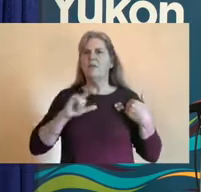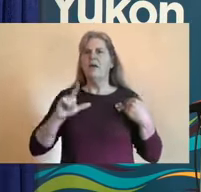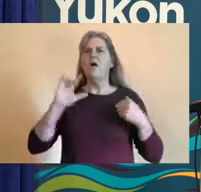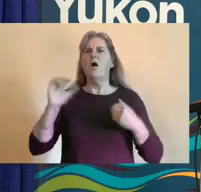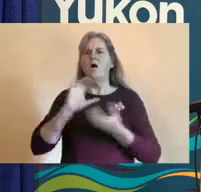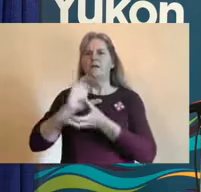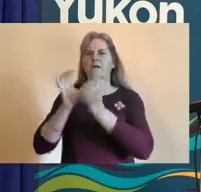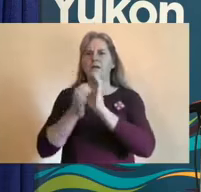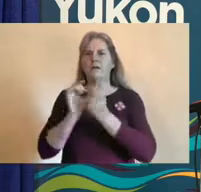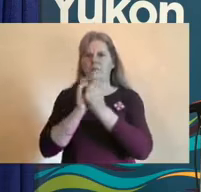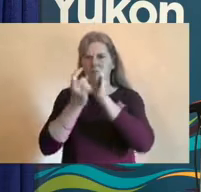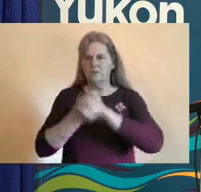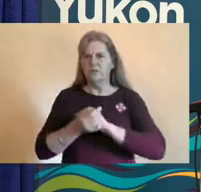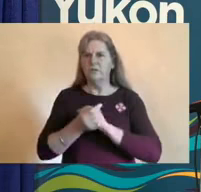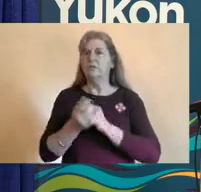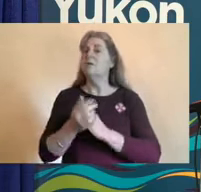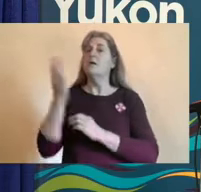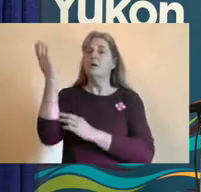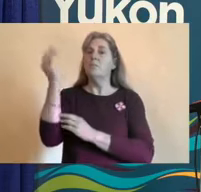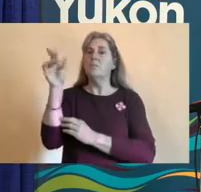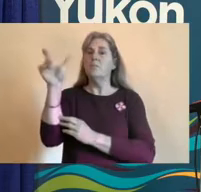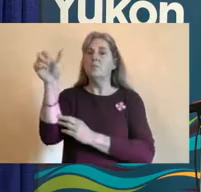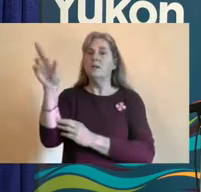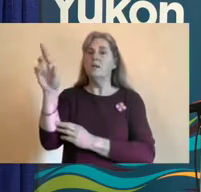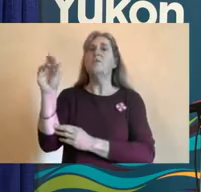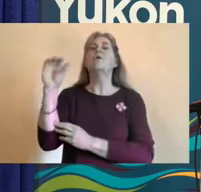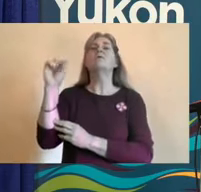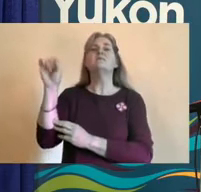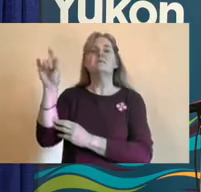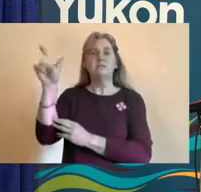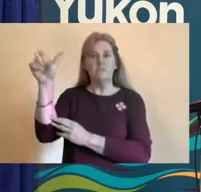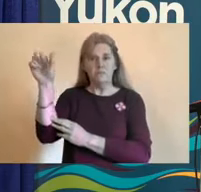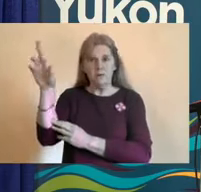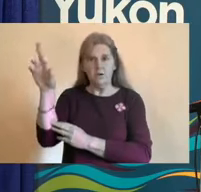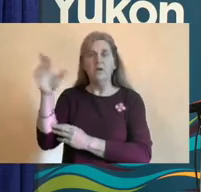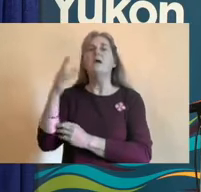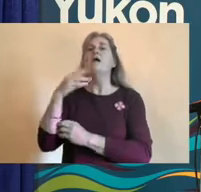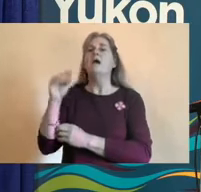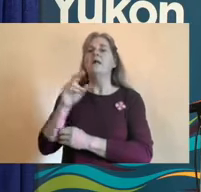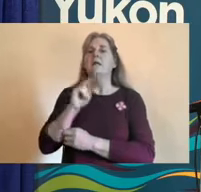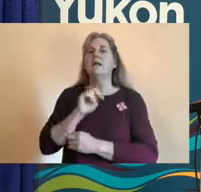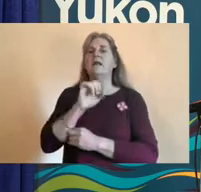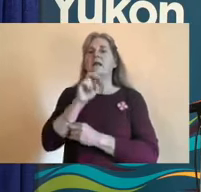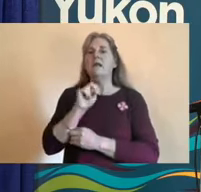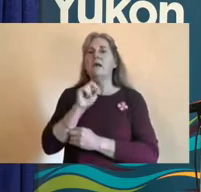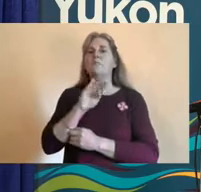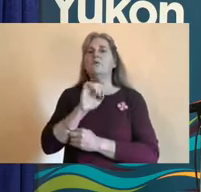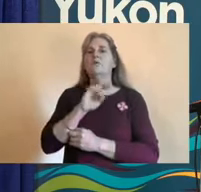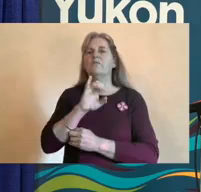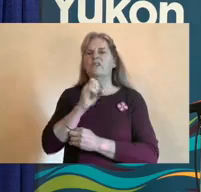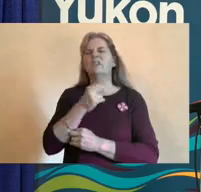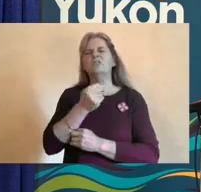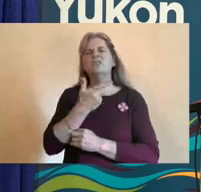We are joined today by the Yukon premier Sandy Silver, and the climate change Secretariat program lead for the youth